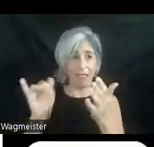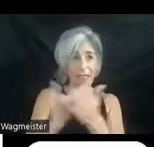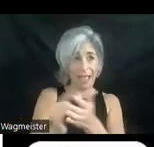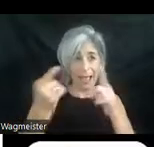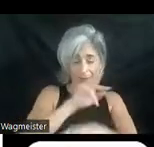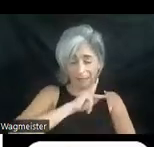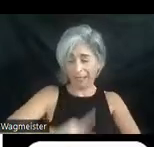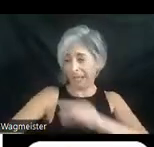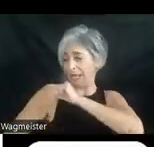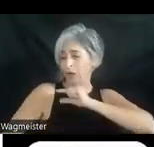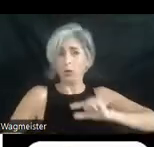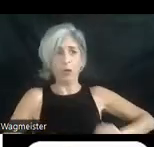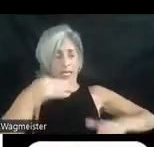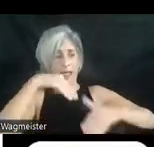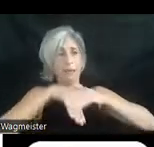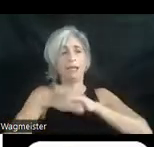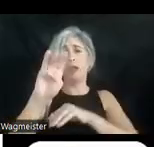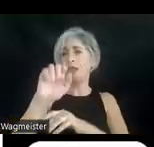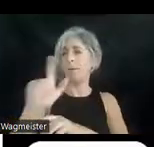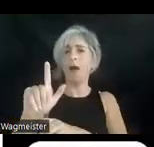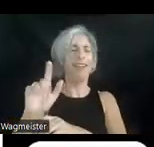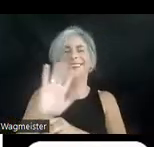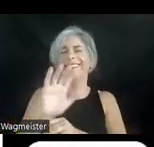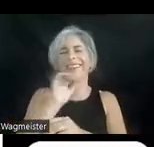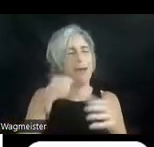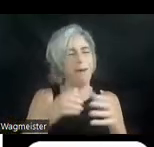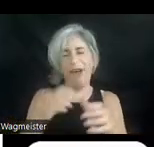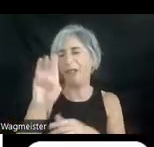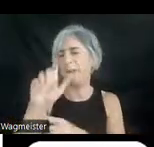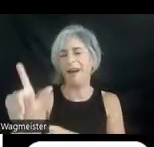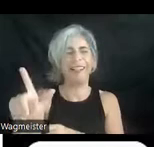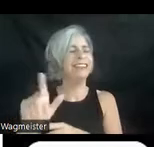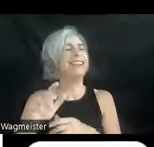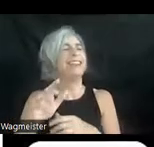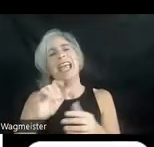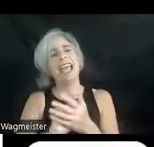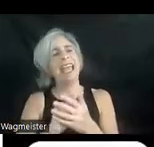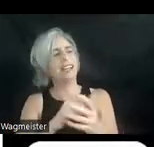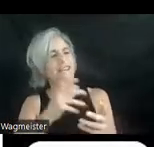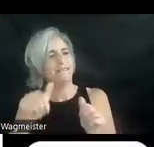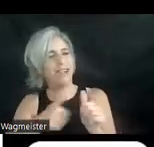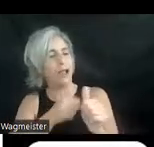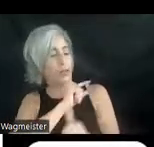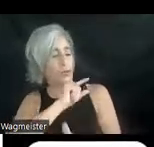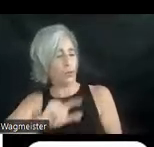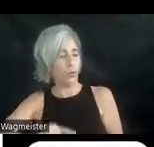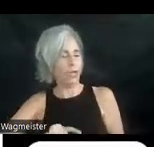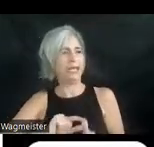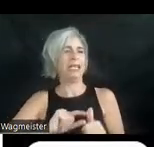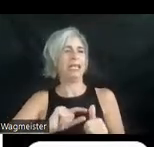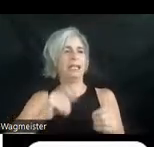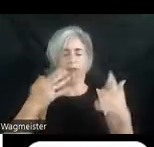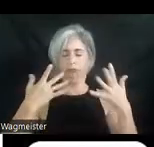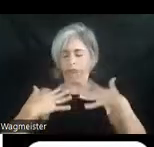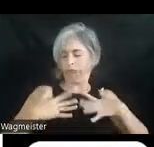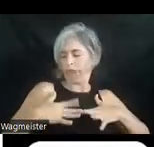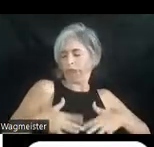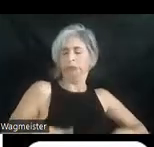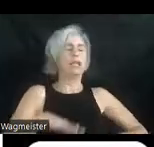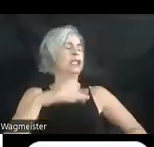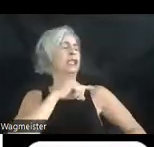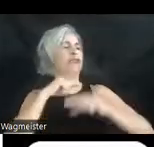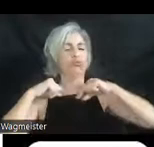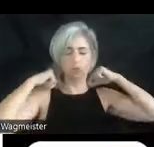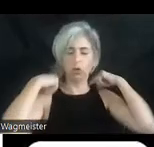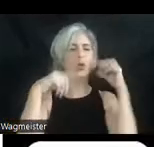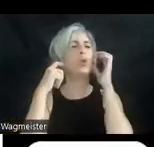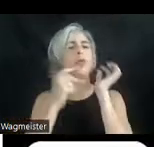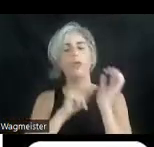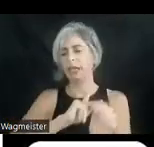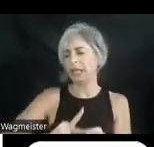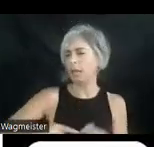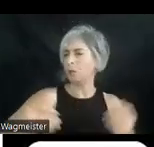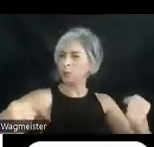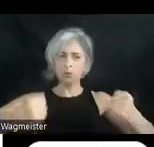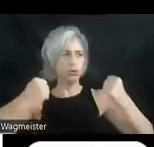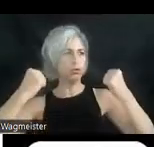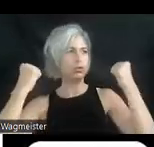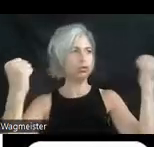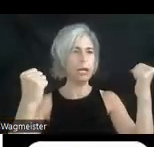queen enter the ball. With colonialness following and suite. The queen enveloped with jewels